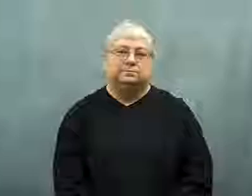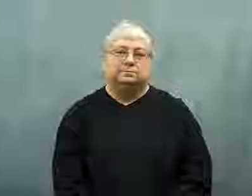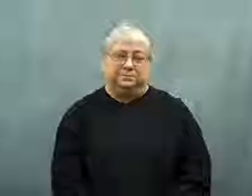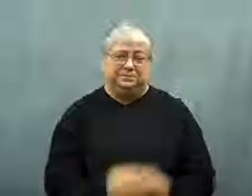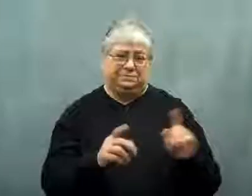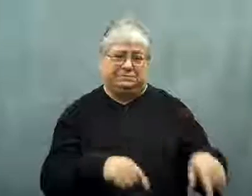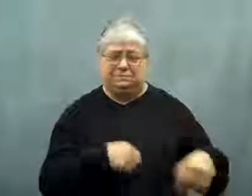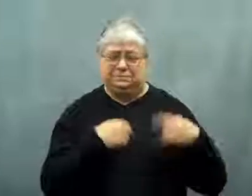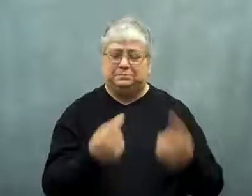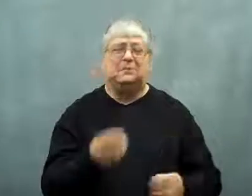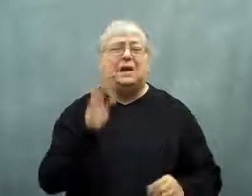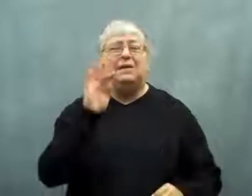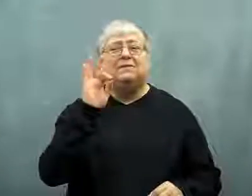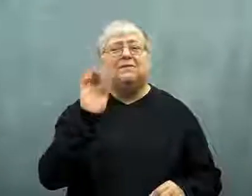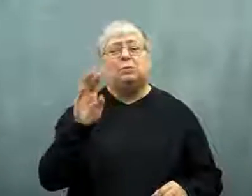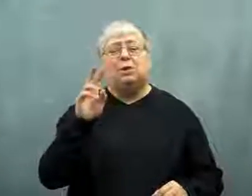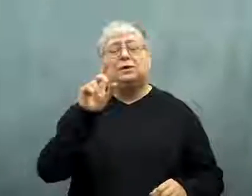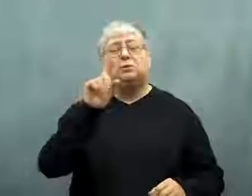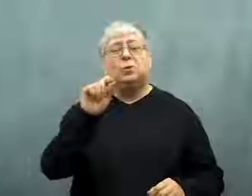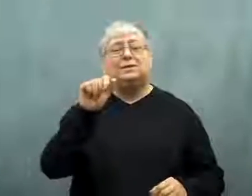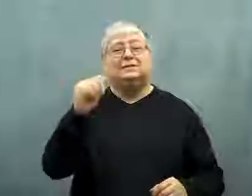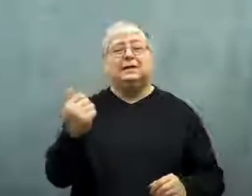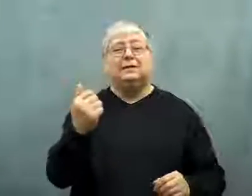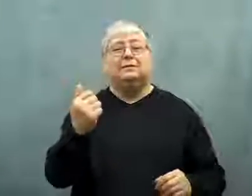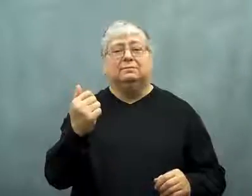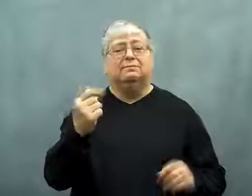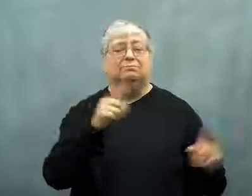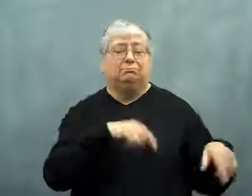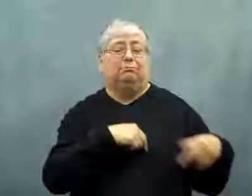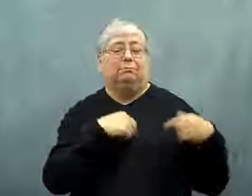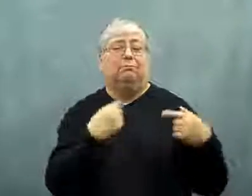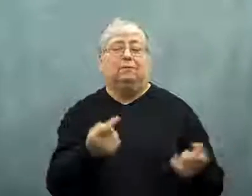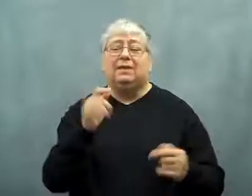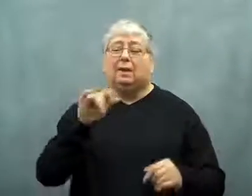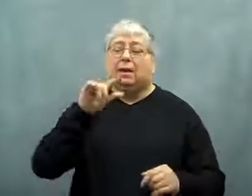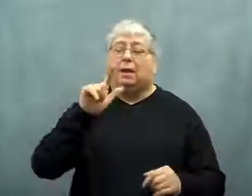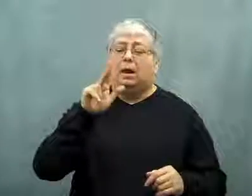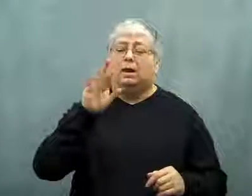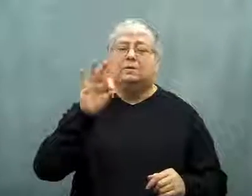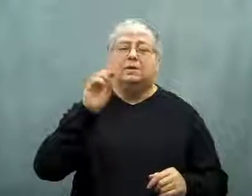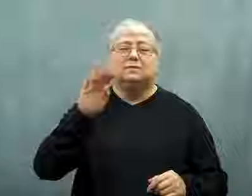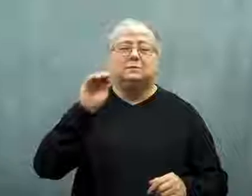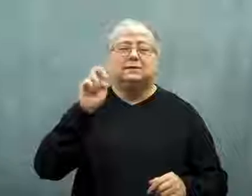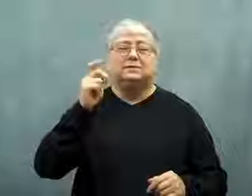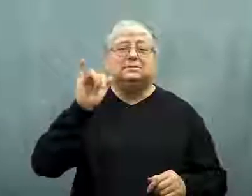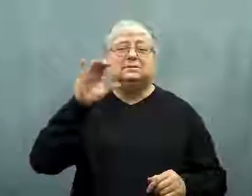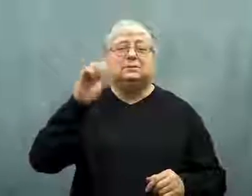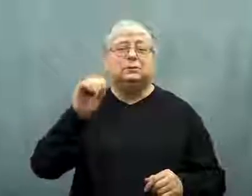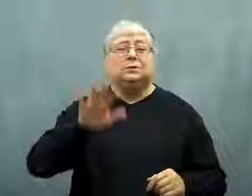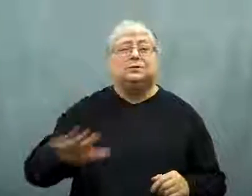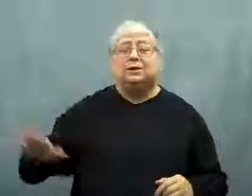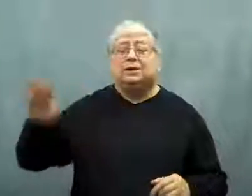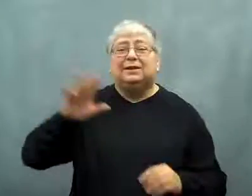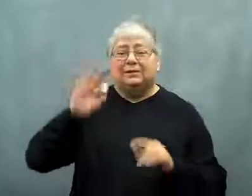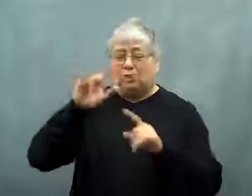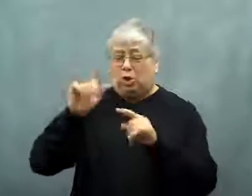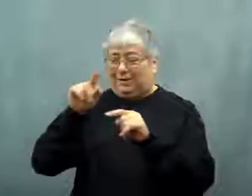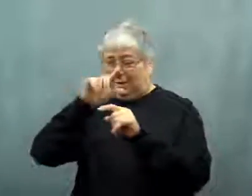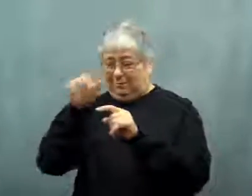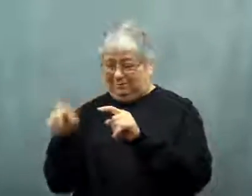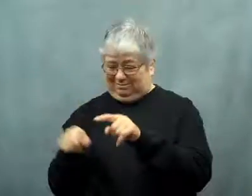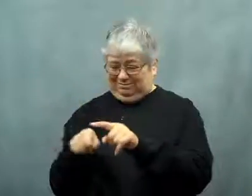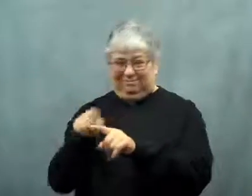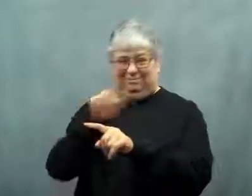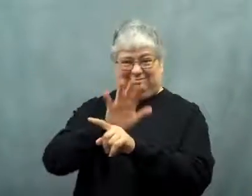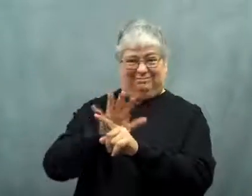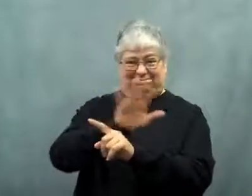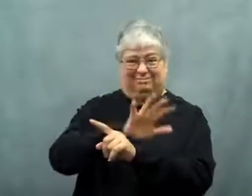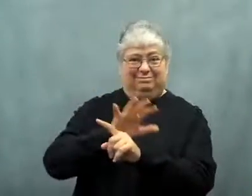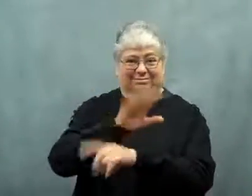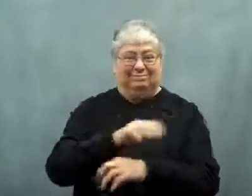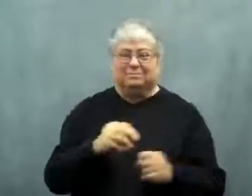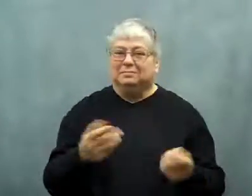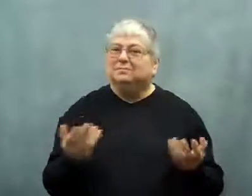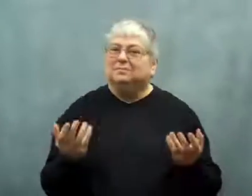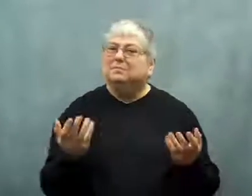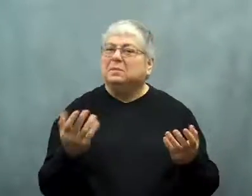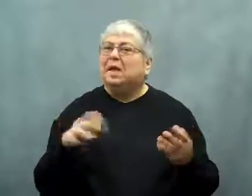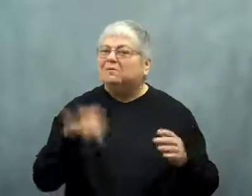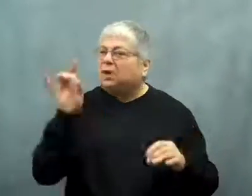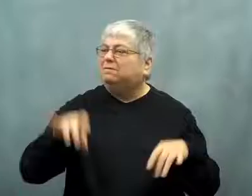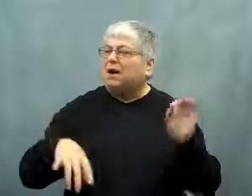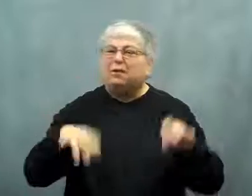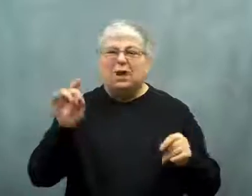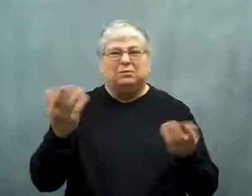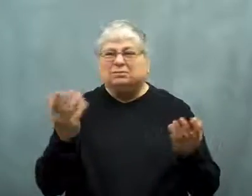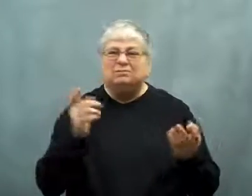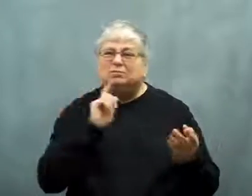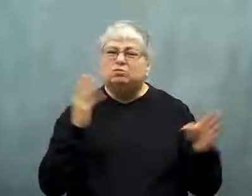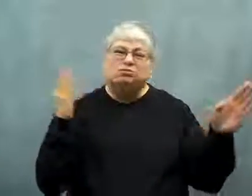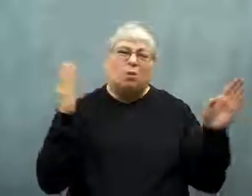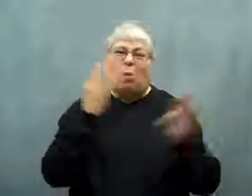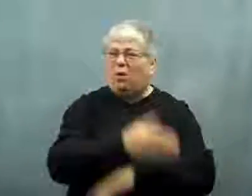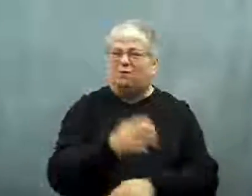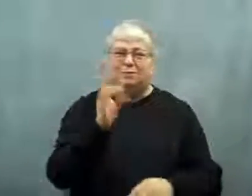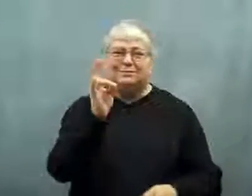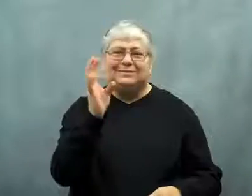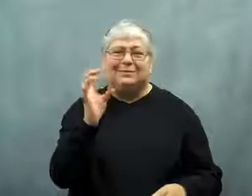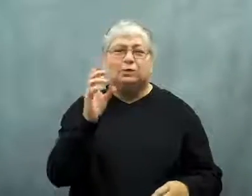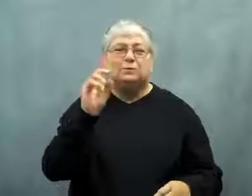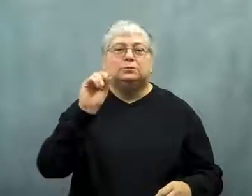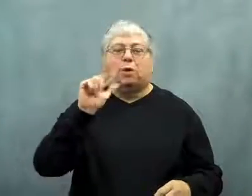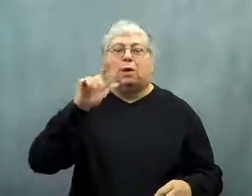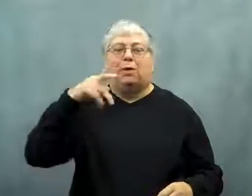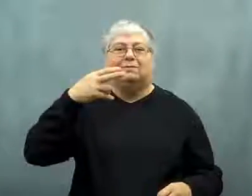Since February of 2010, in the Gulf of Mexico,